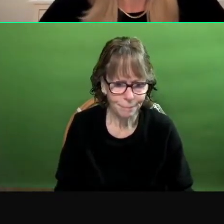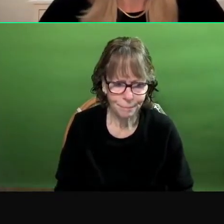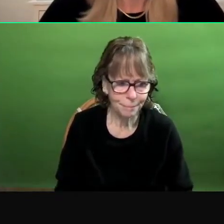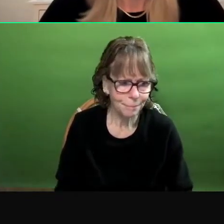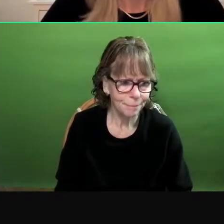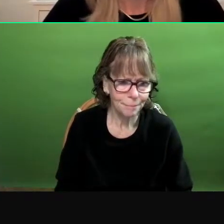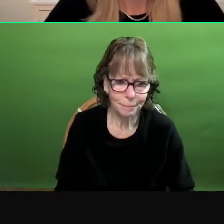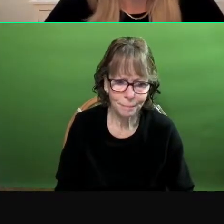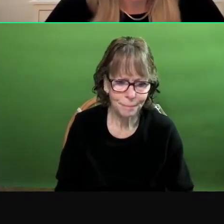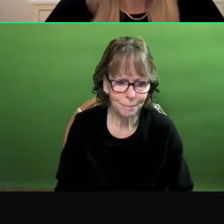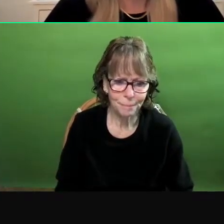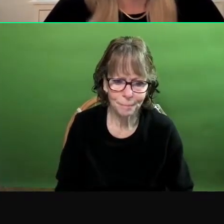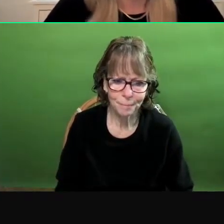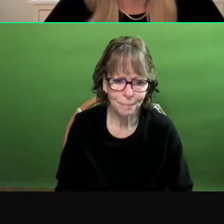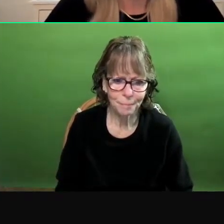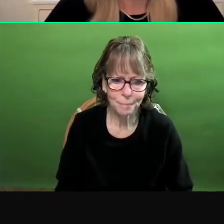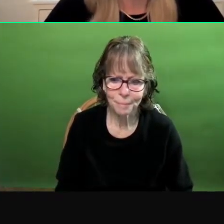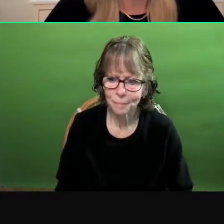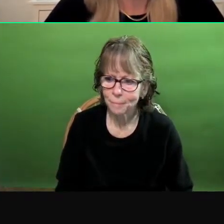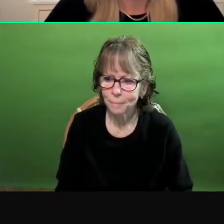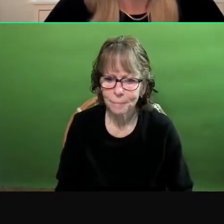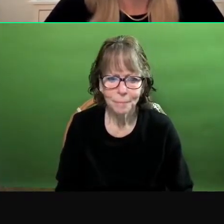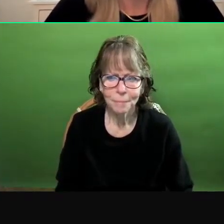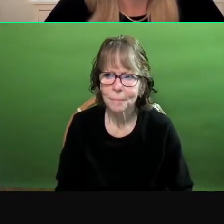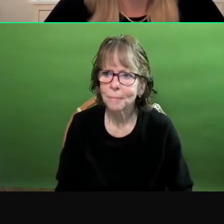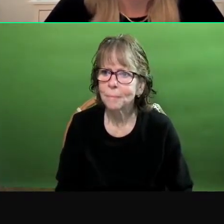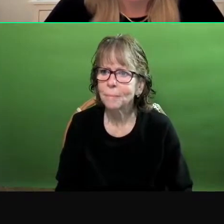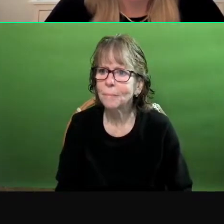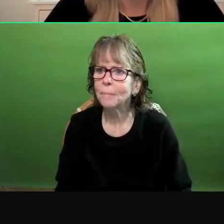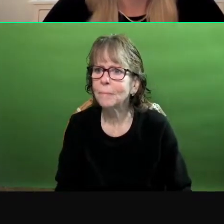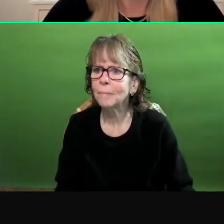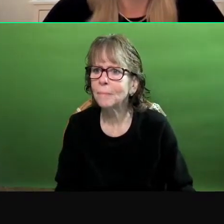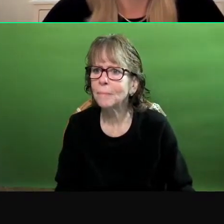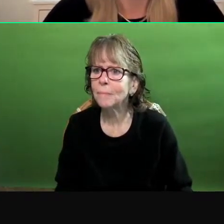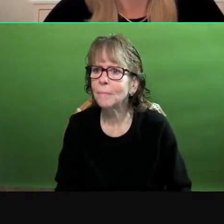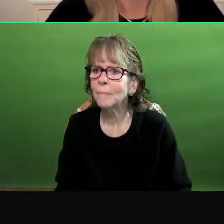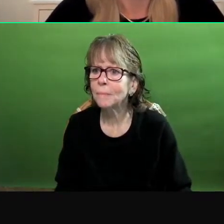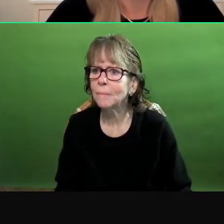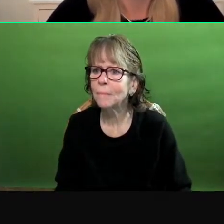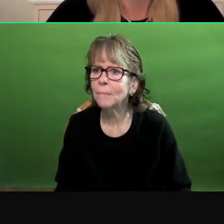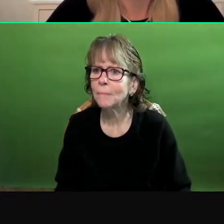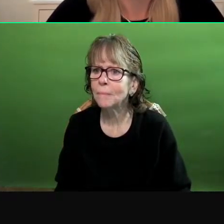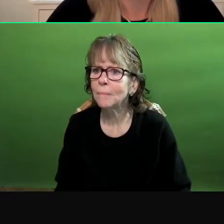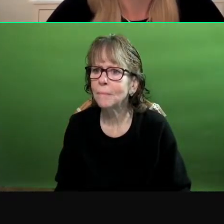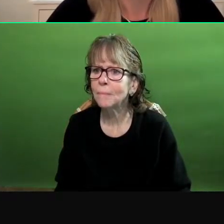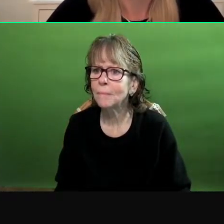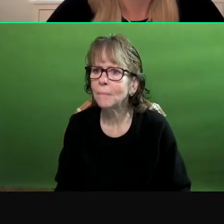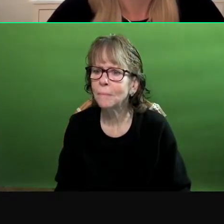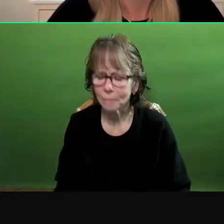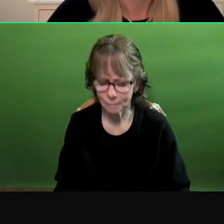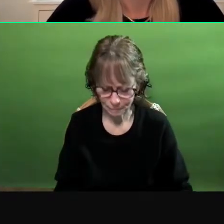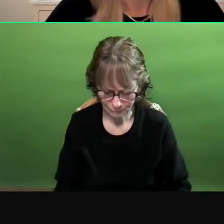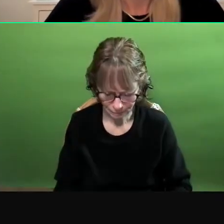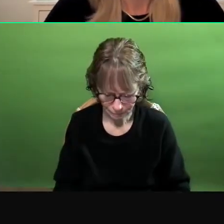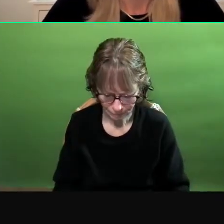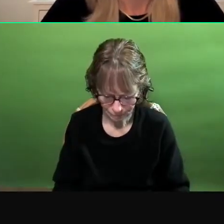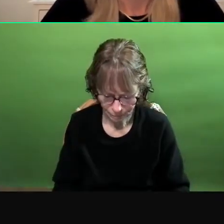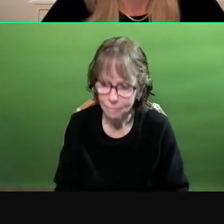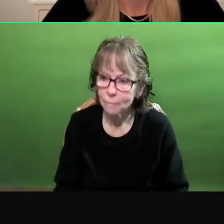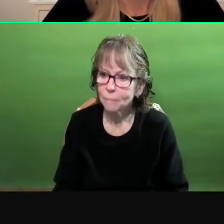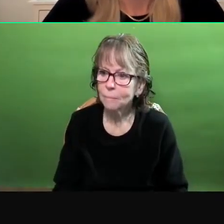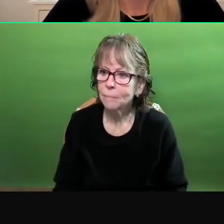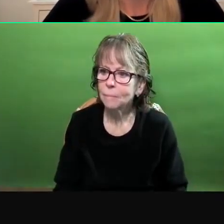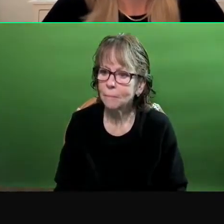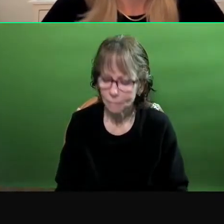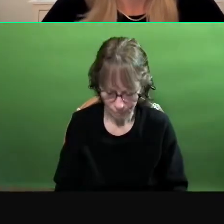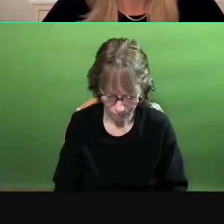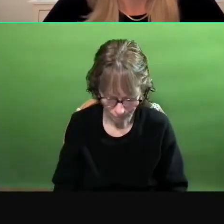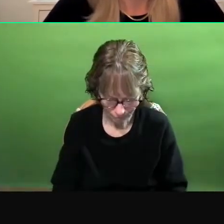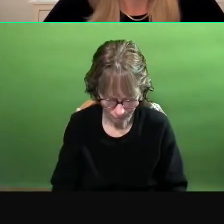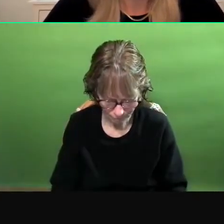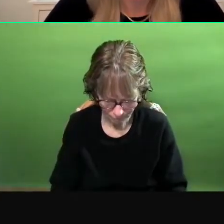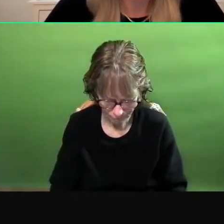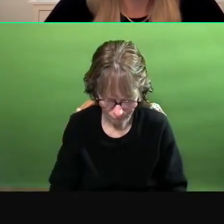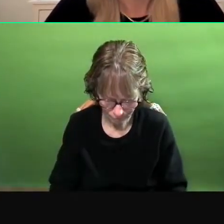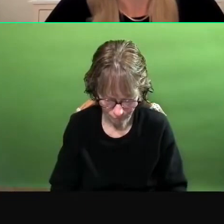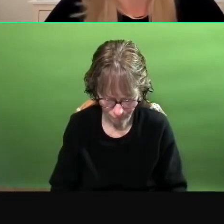but have not always centered on including people with disabilities. So, when we talk about health